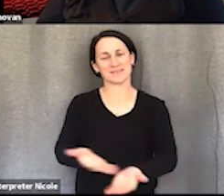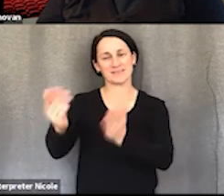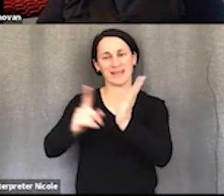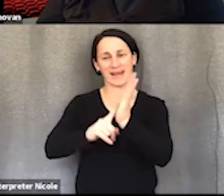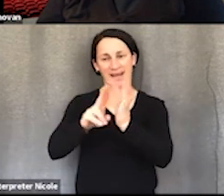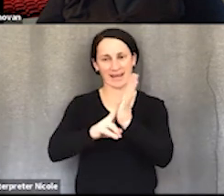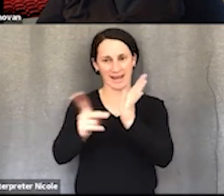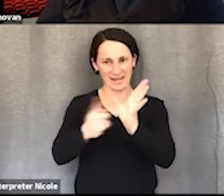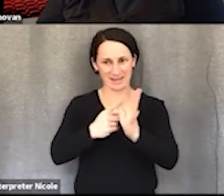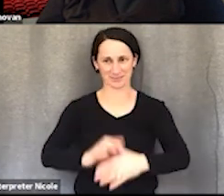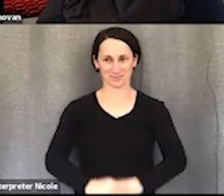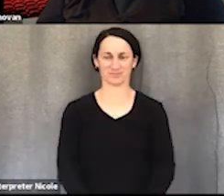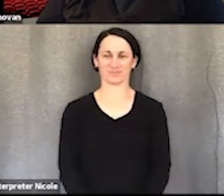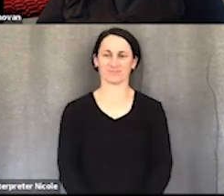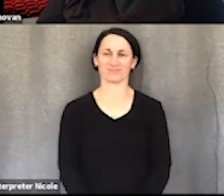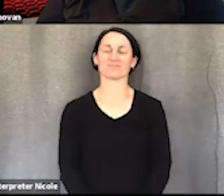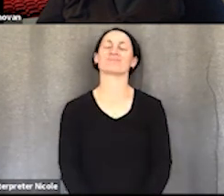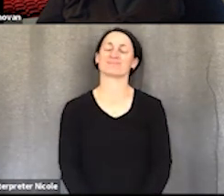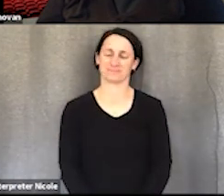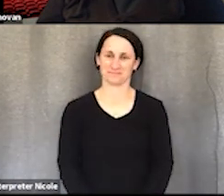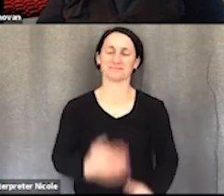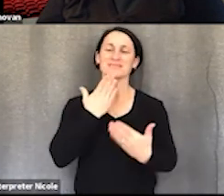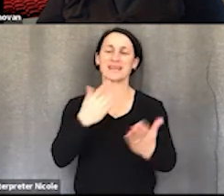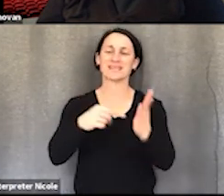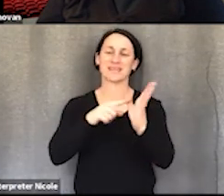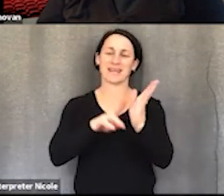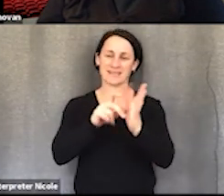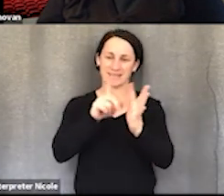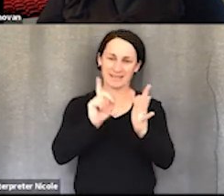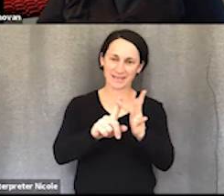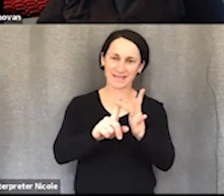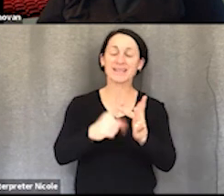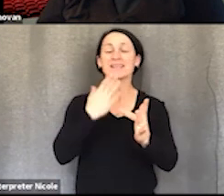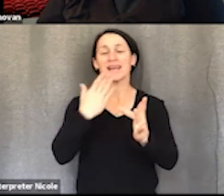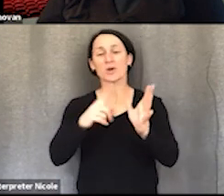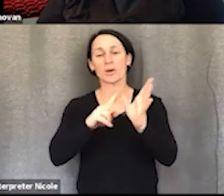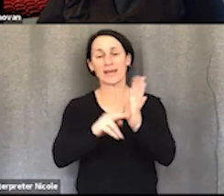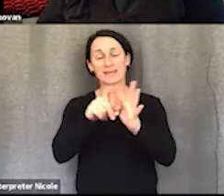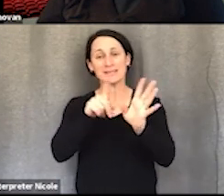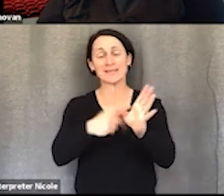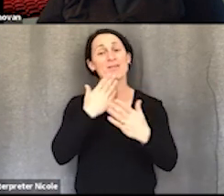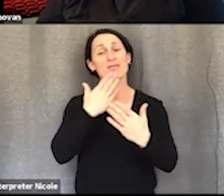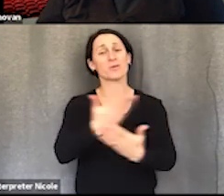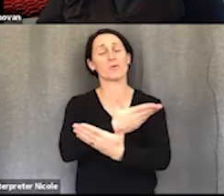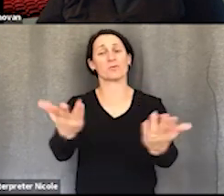anything to close with Lina. Thank you, Tandi and Andy and everybody in the chat. Thank you for sharing your insights and